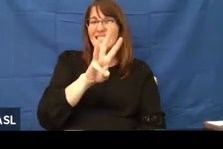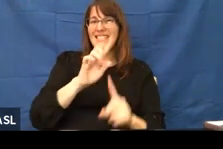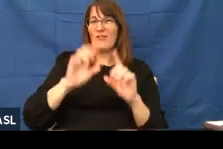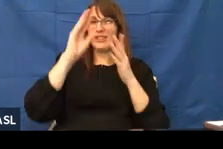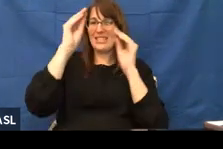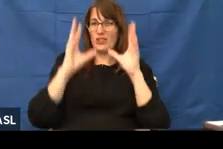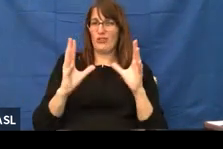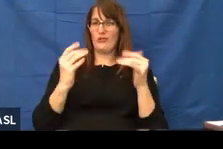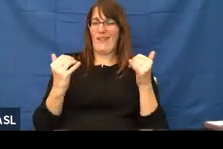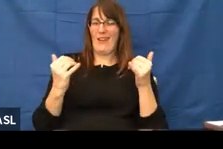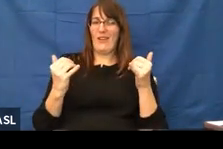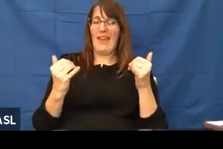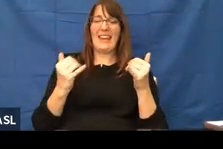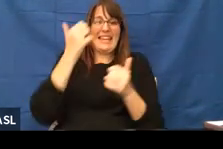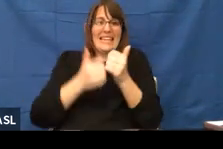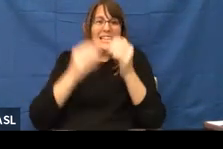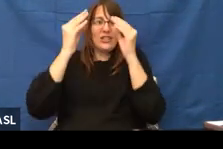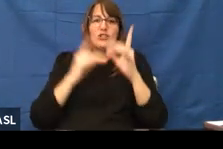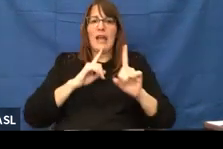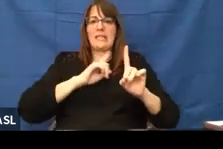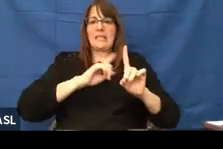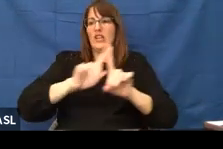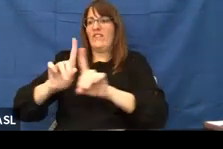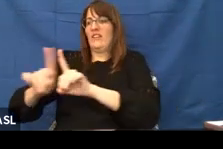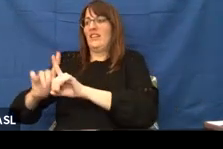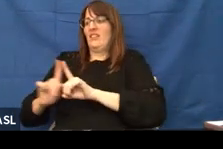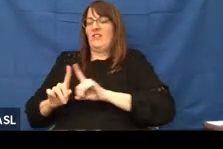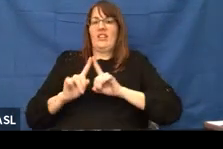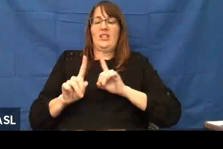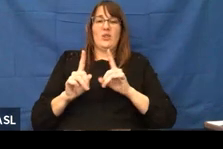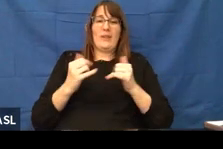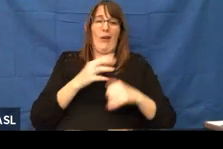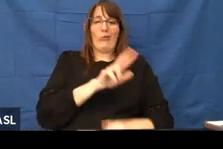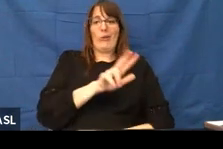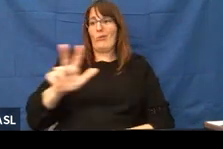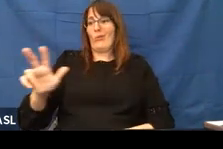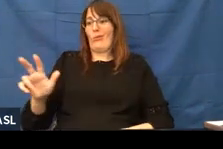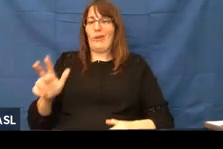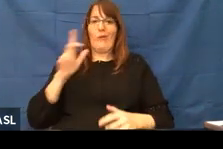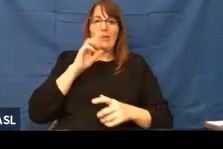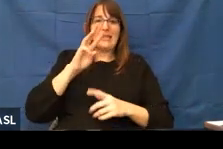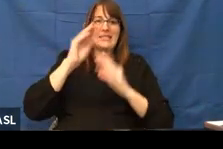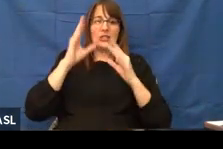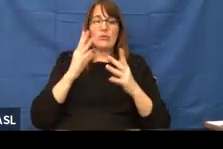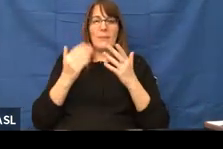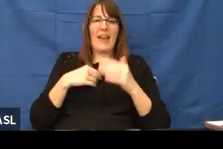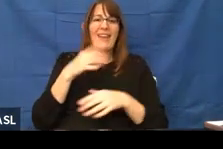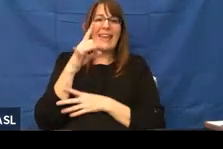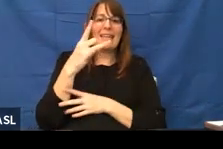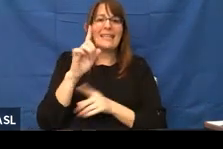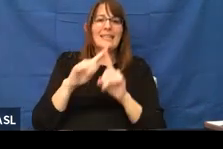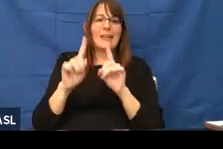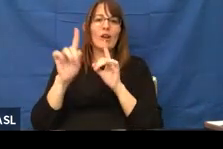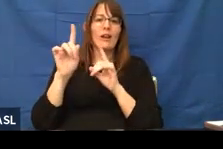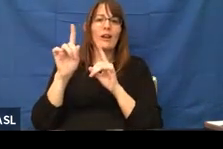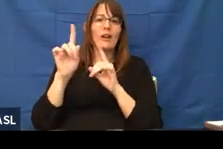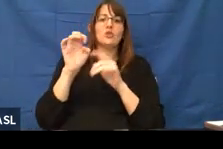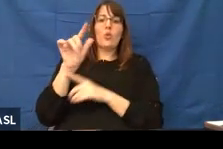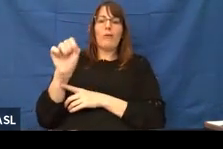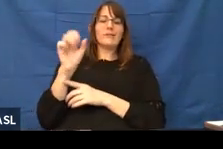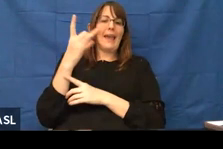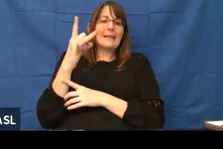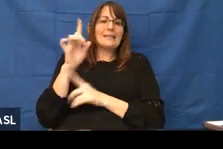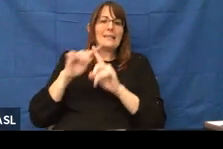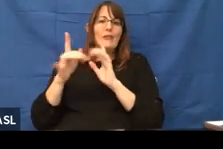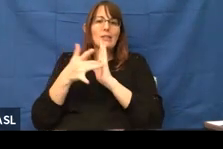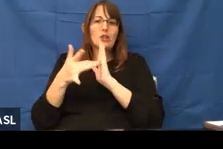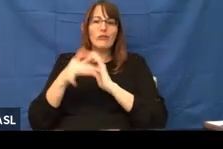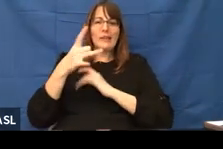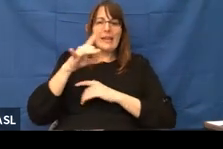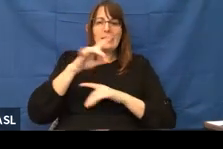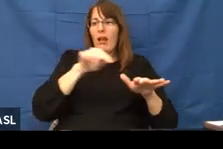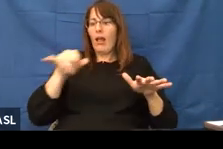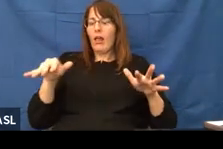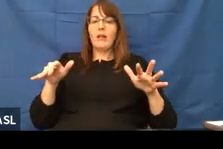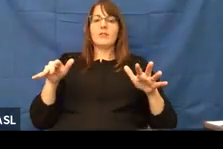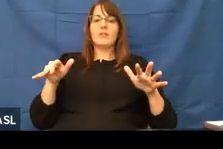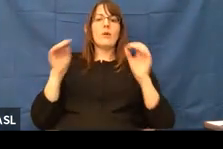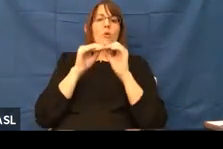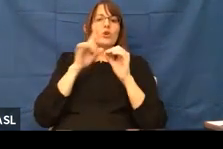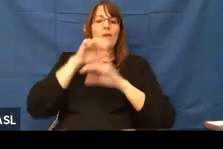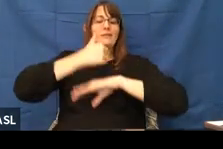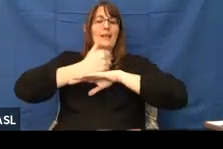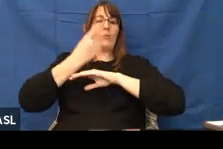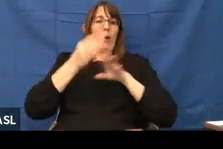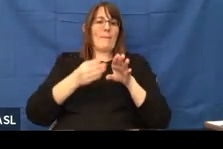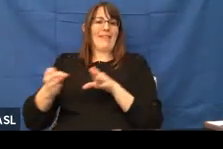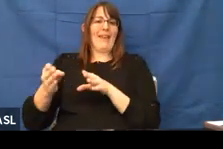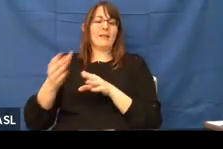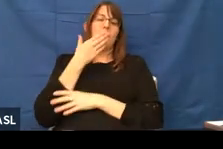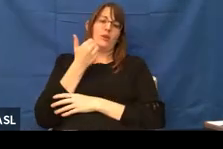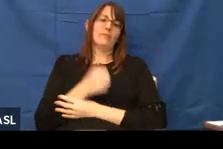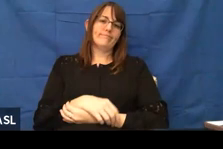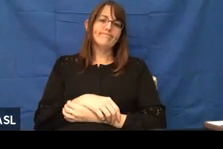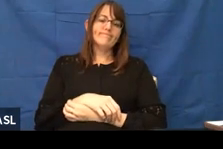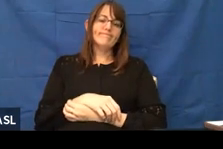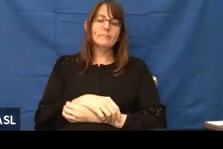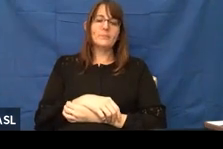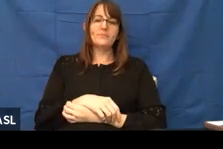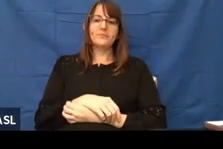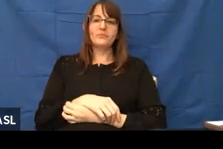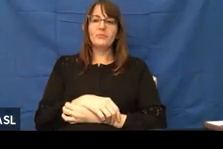Jewyl Alderson Clarke, SDCOE: And if they're all using three tools, you know, you're up to 18 plus tools that they're balancing and so the more that you can streamline things, the better. And again, where do you talked a little bit about routines giving students